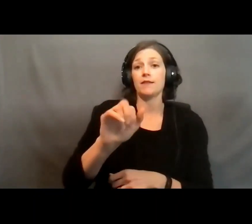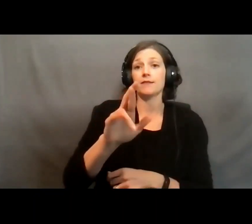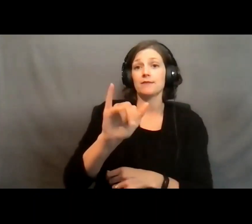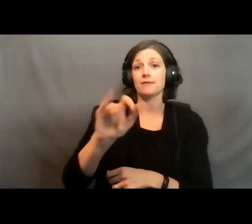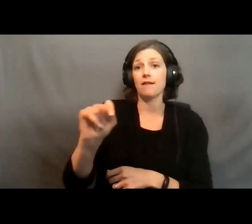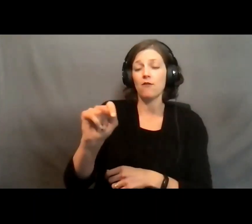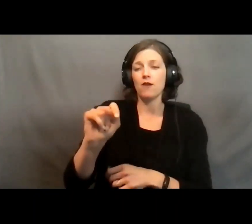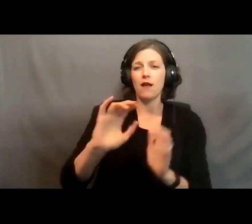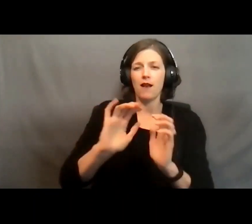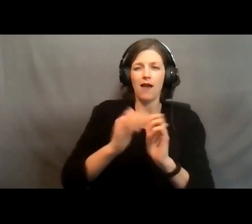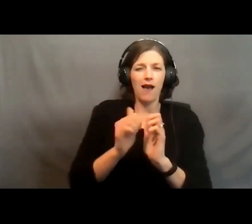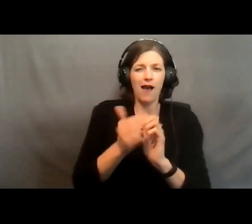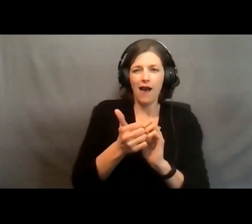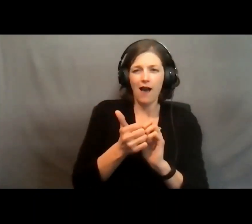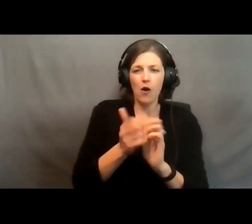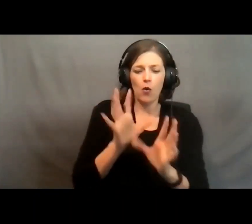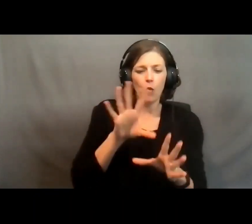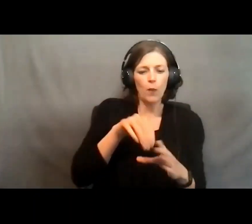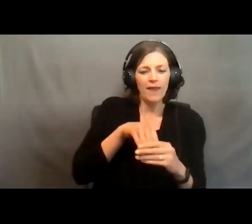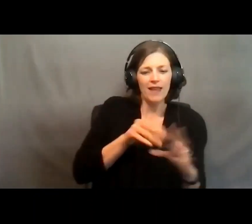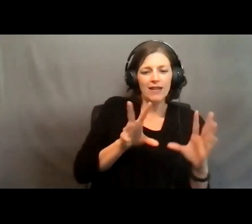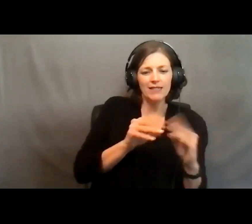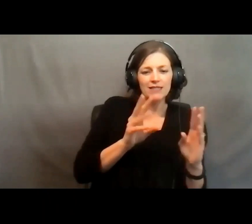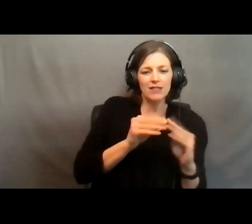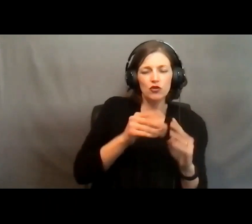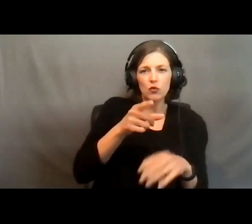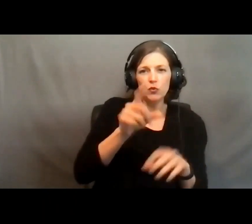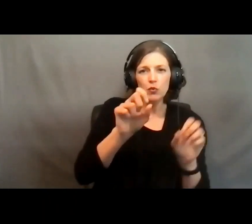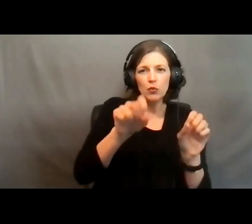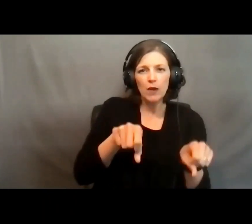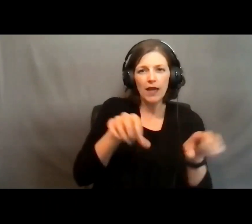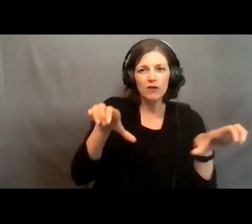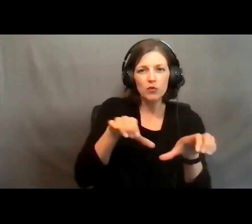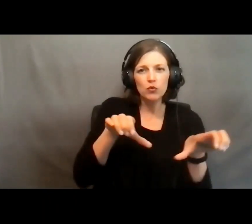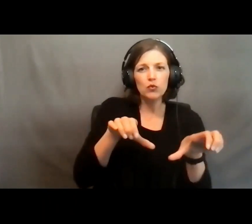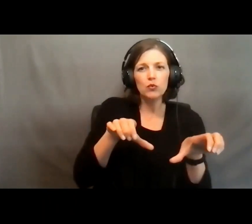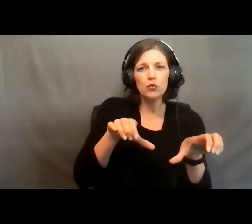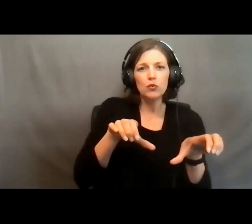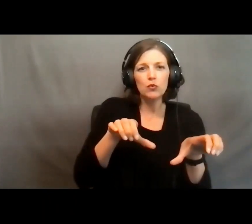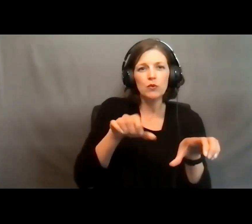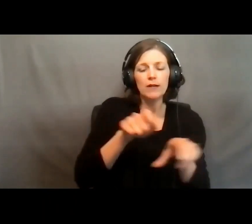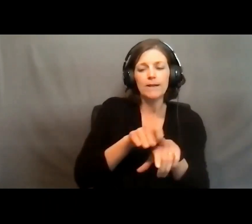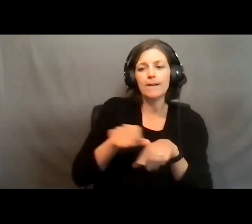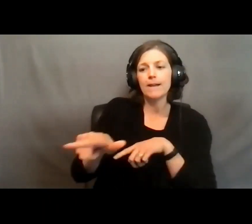13:32:16 within a session you will be able to do a notification message.